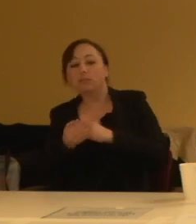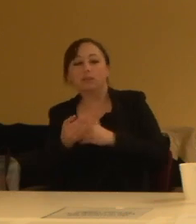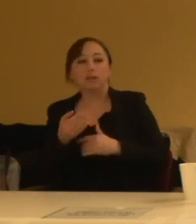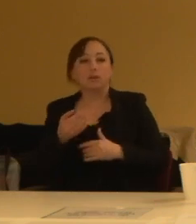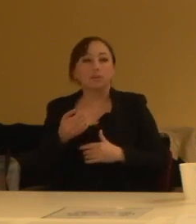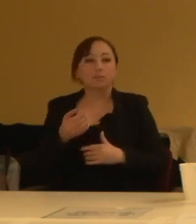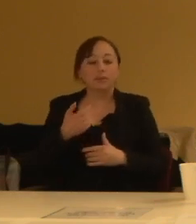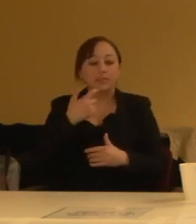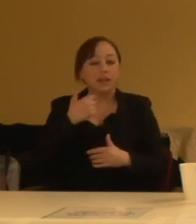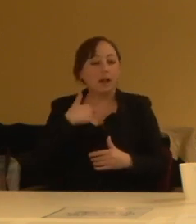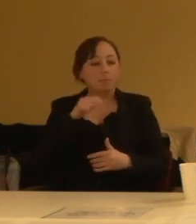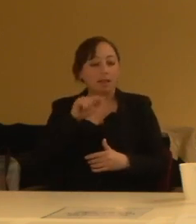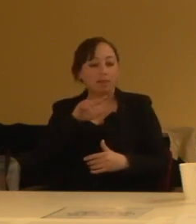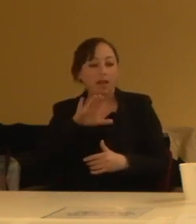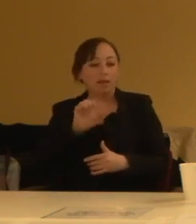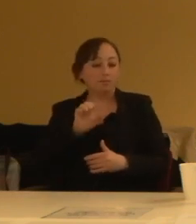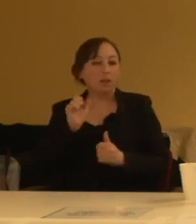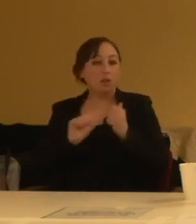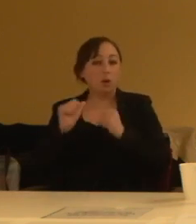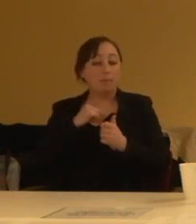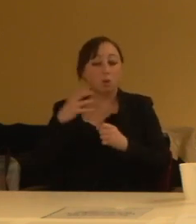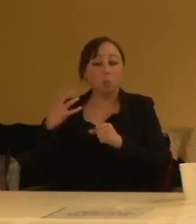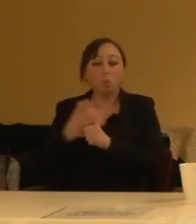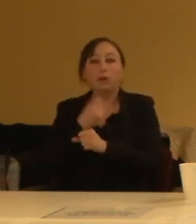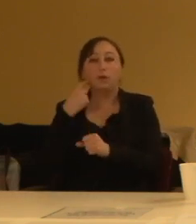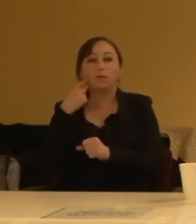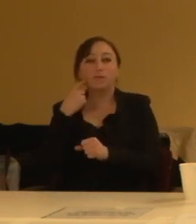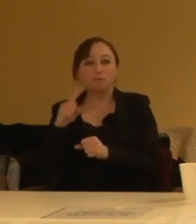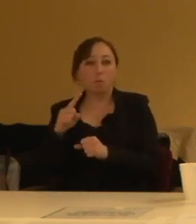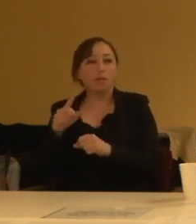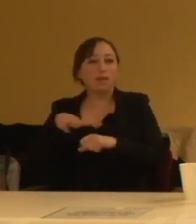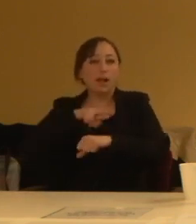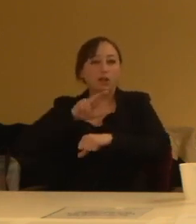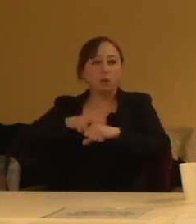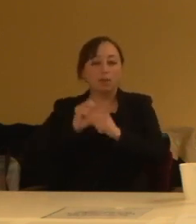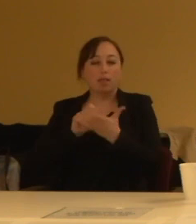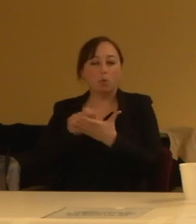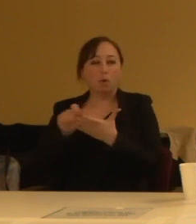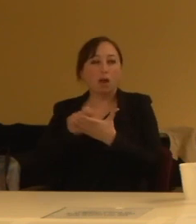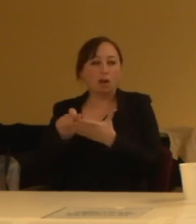I'm the winner of the KDI National Graduate Playwriting Competition, and there are winners before me,